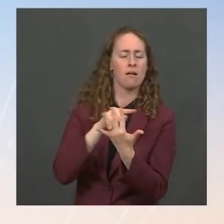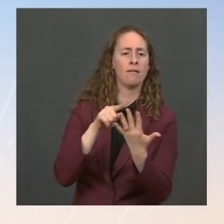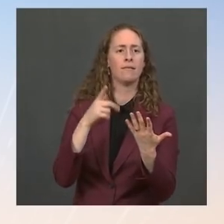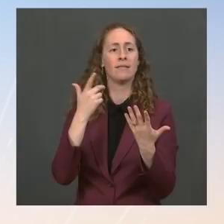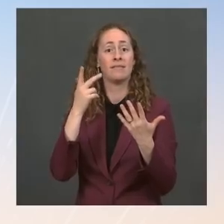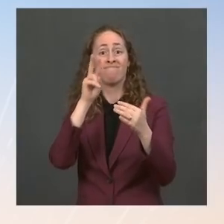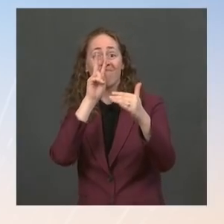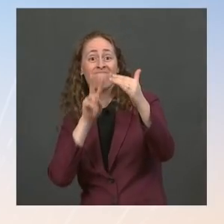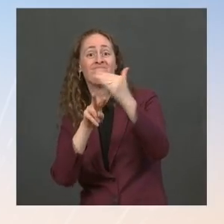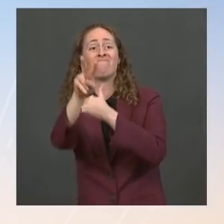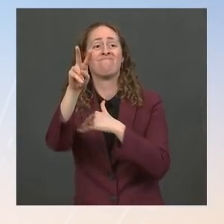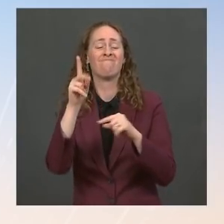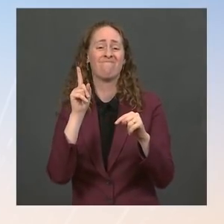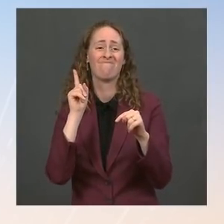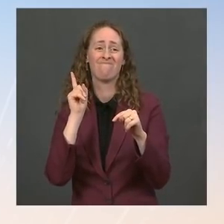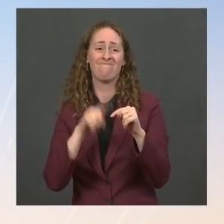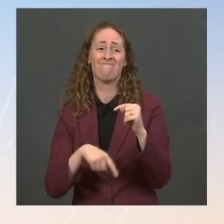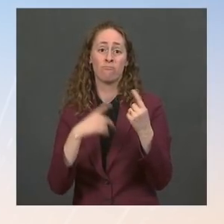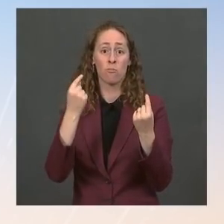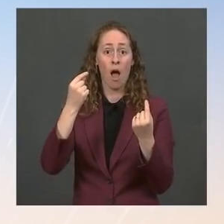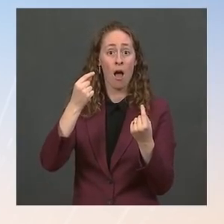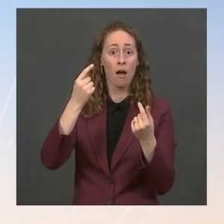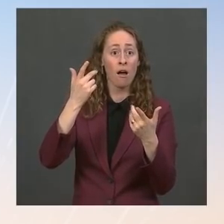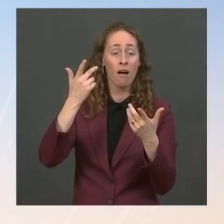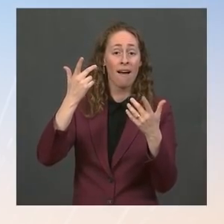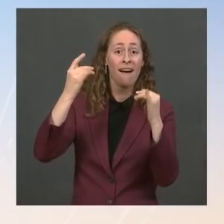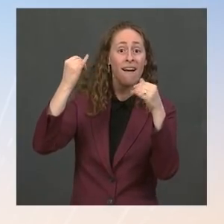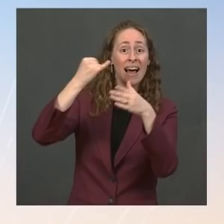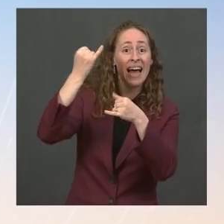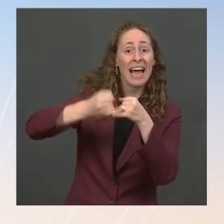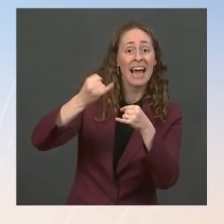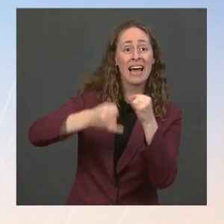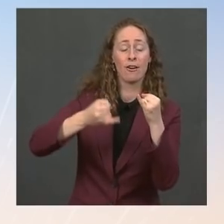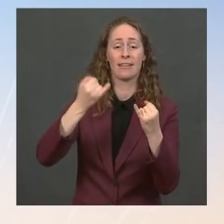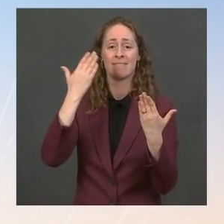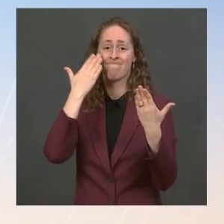or what the outcome of that assessment would look like. The Press: And a quick follow-up on the photo. I know you said that you're still assessing it.